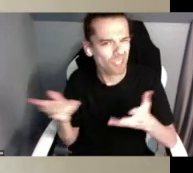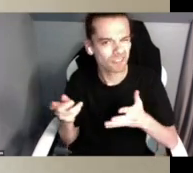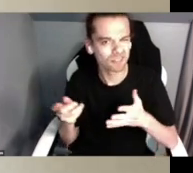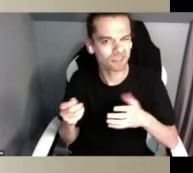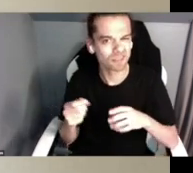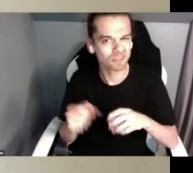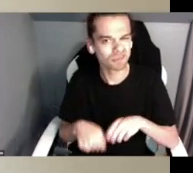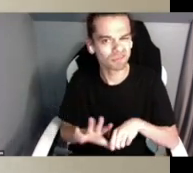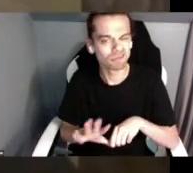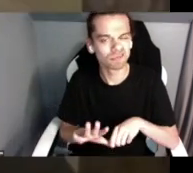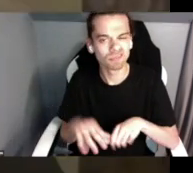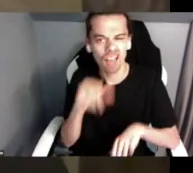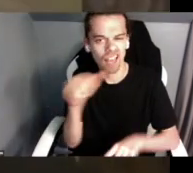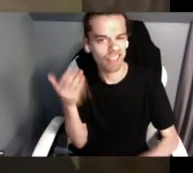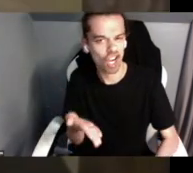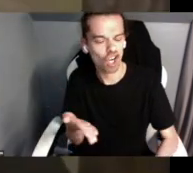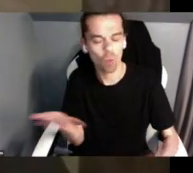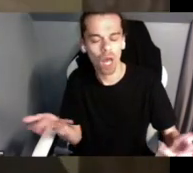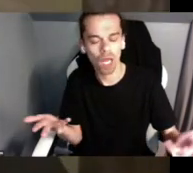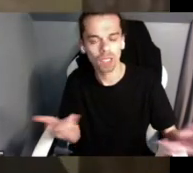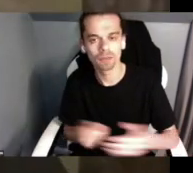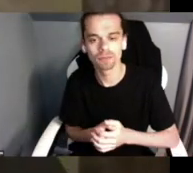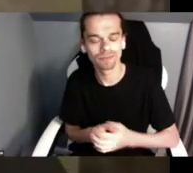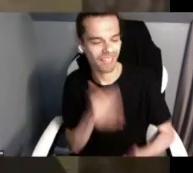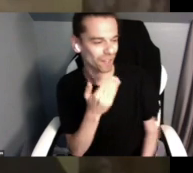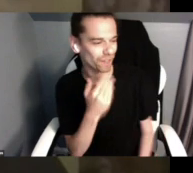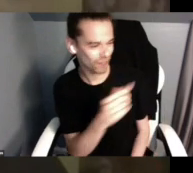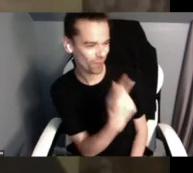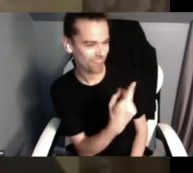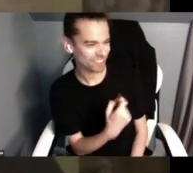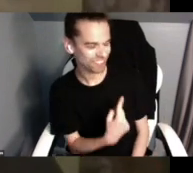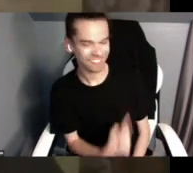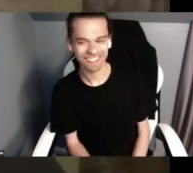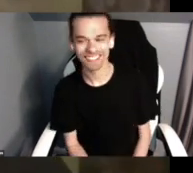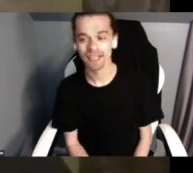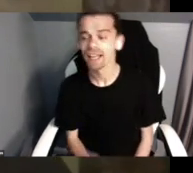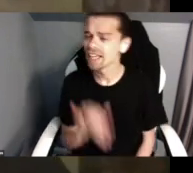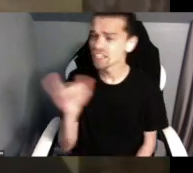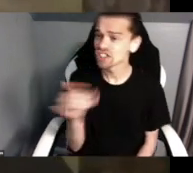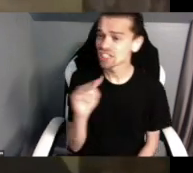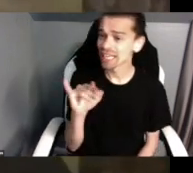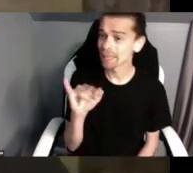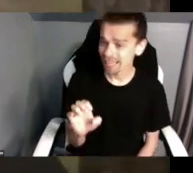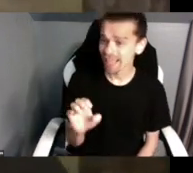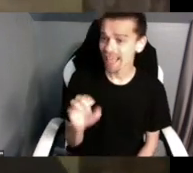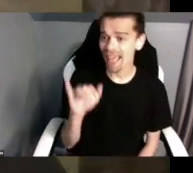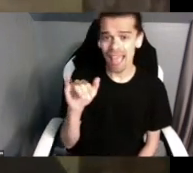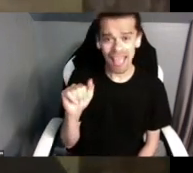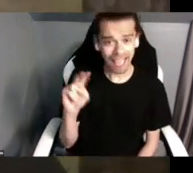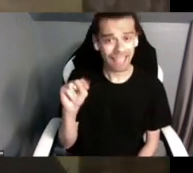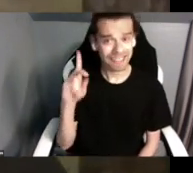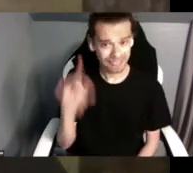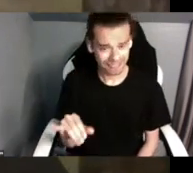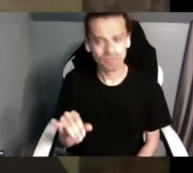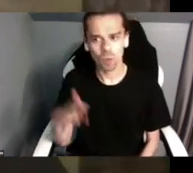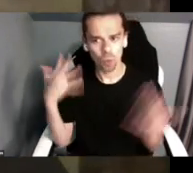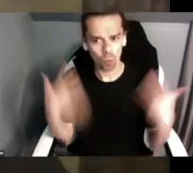Thank you for the question, and Janie and Andy, have well touched on this topic